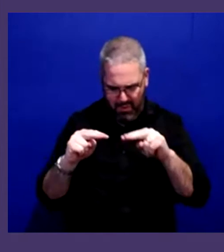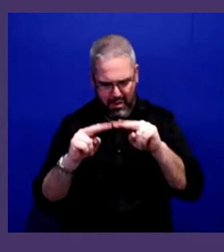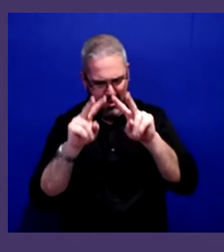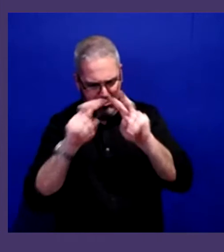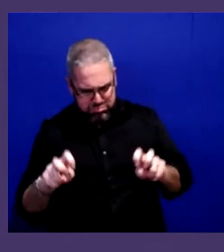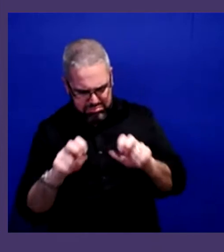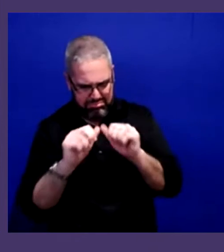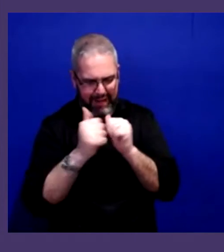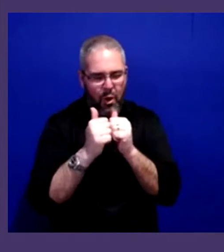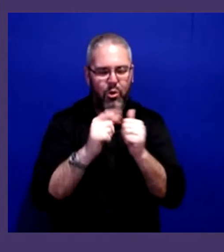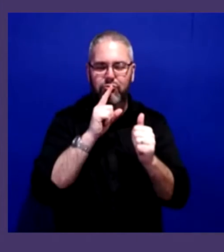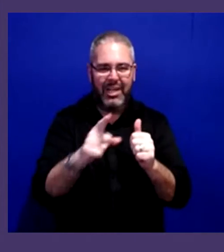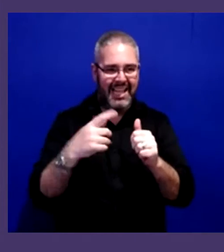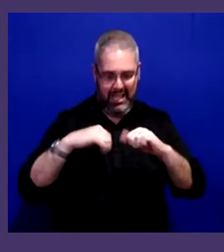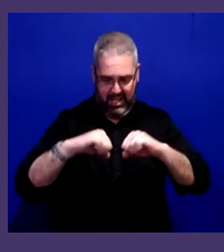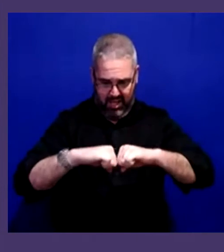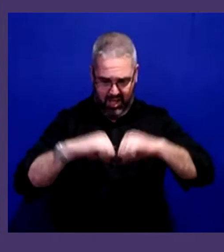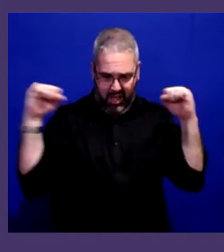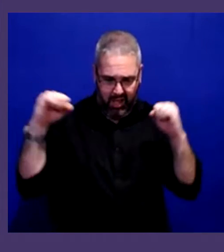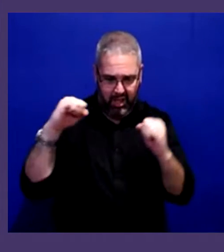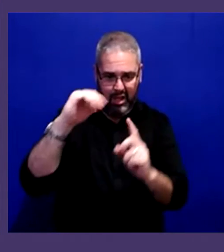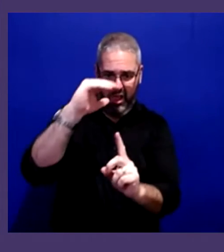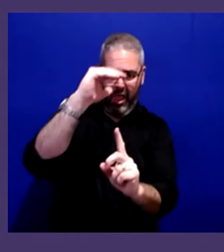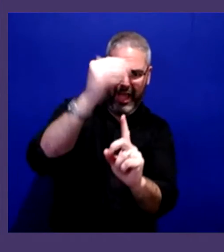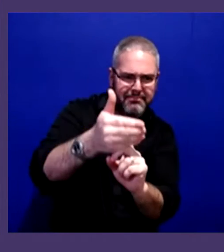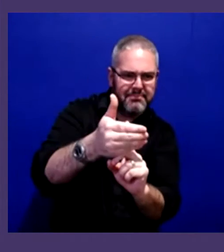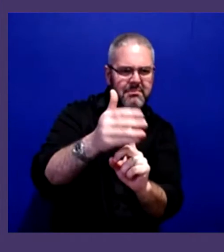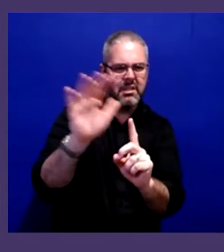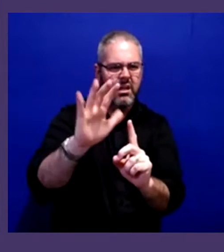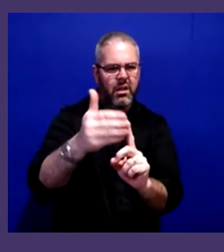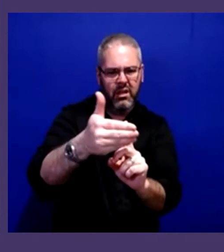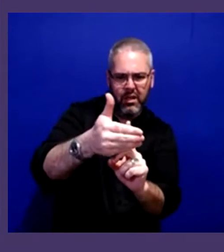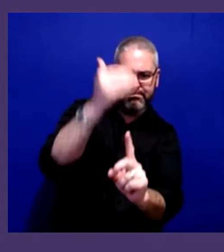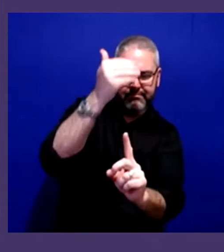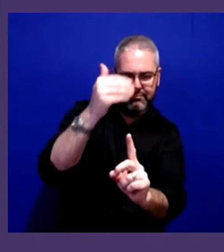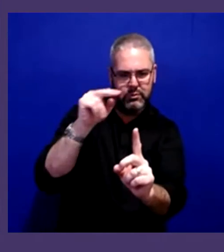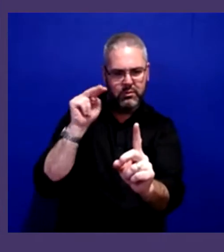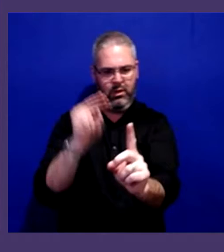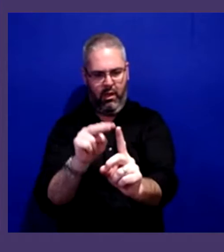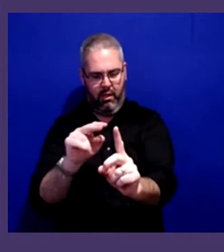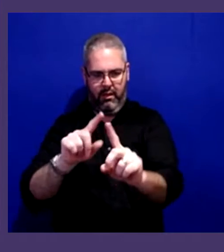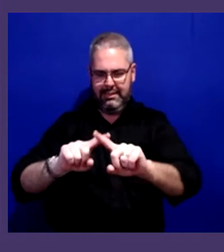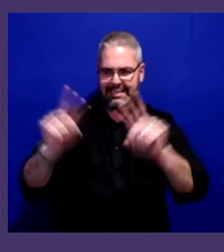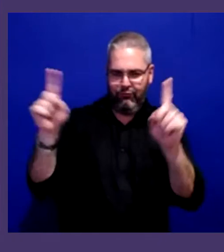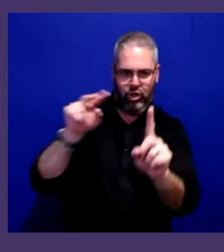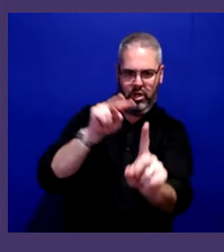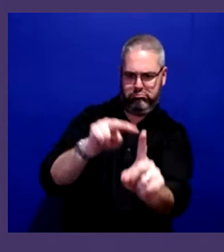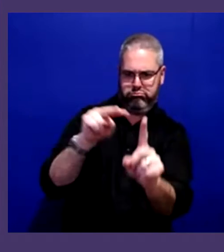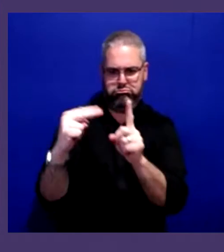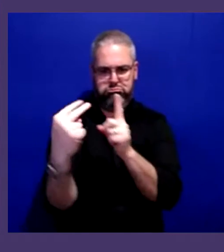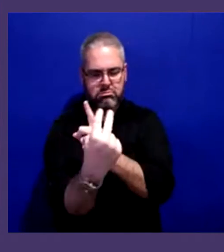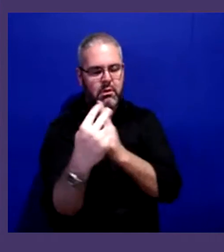mask or shave off the differences in how we all think innovation comes from the edges and you